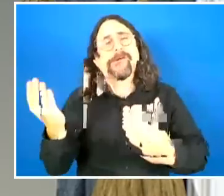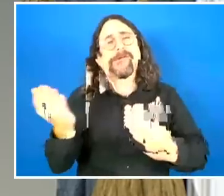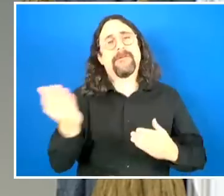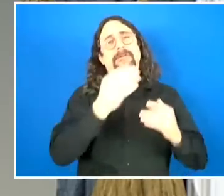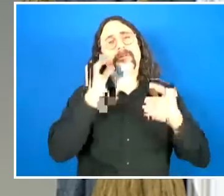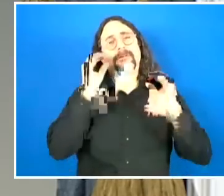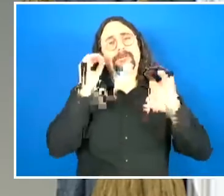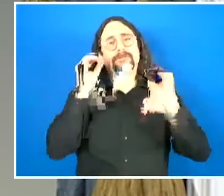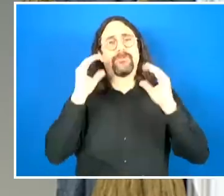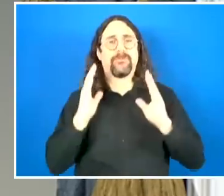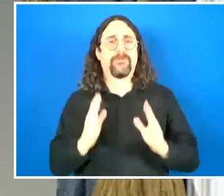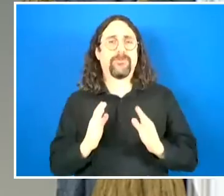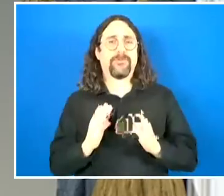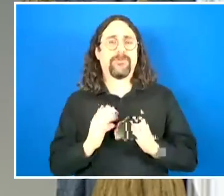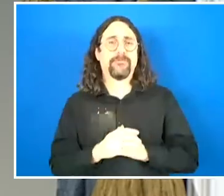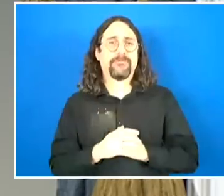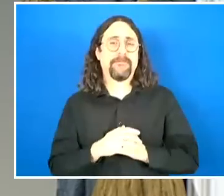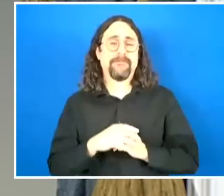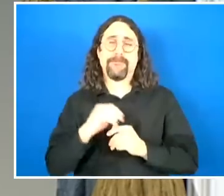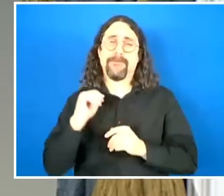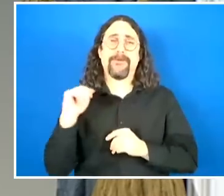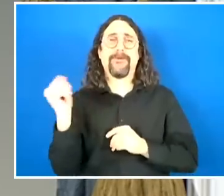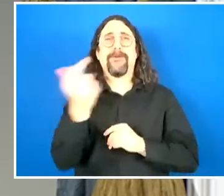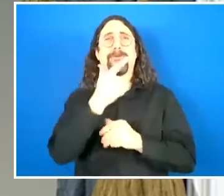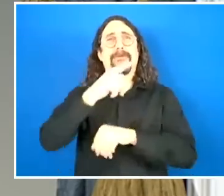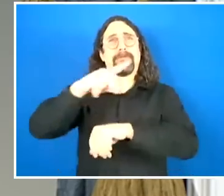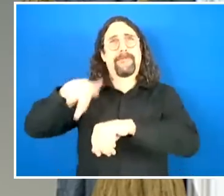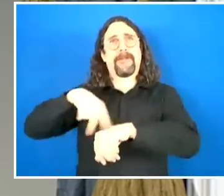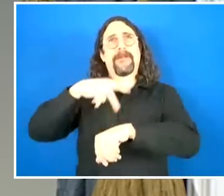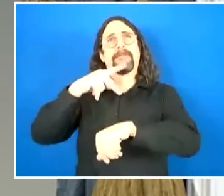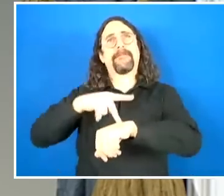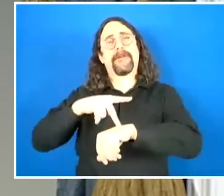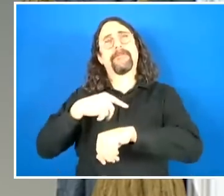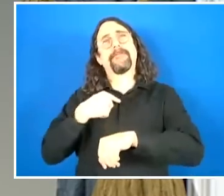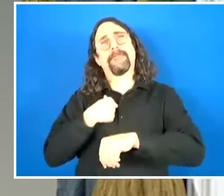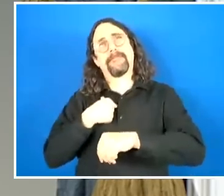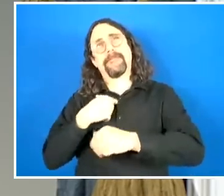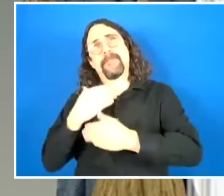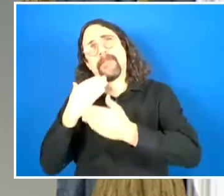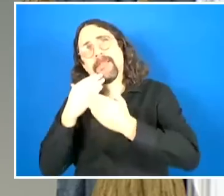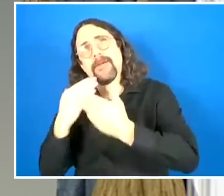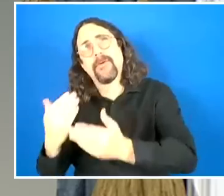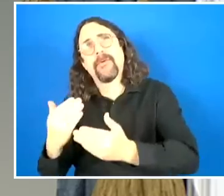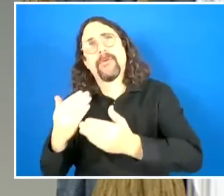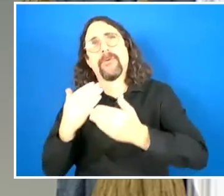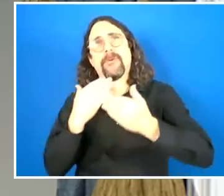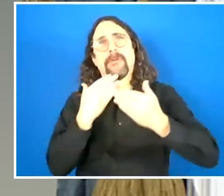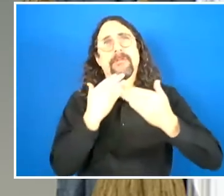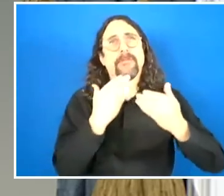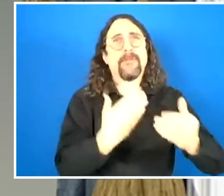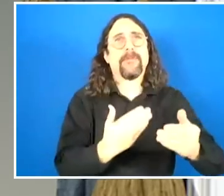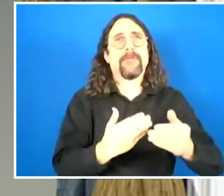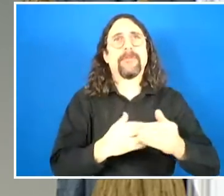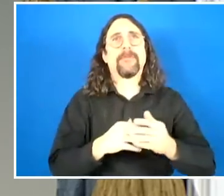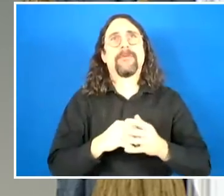PRINCIPALS, THANK YOU. ONE OF THE FALLACIES THAT WE OFTEN HEAR IS THAT W'EVE BEEN OUT OF SCHOOL FOR A NUMBER OF